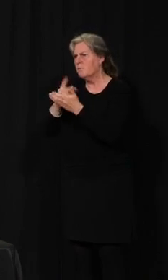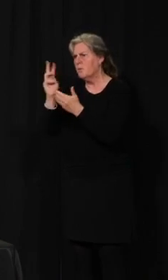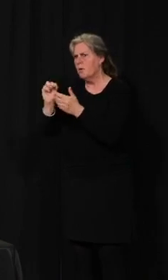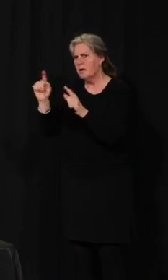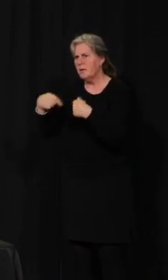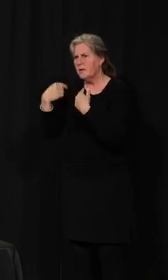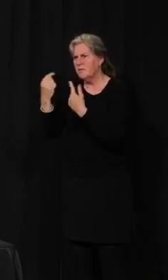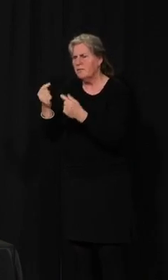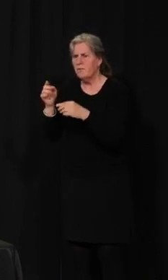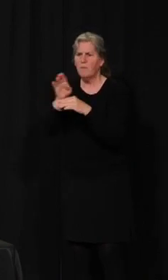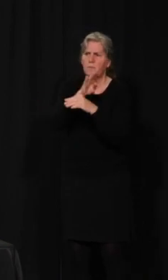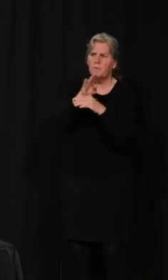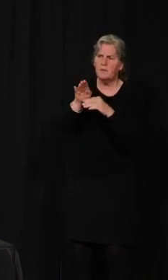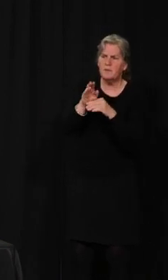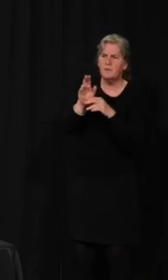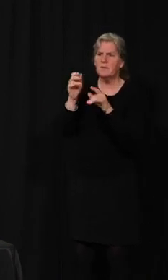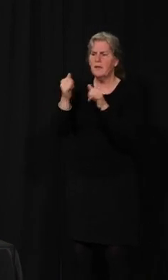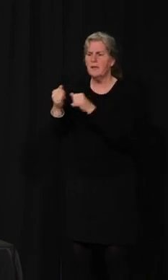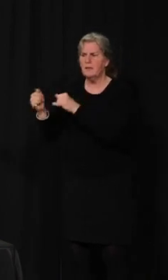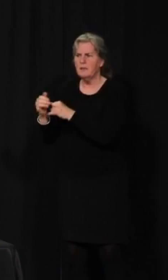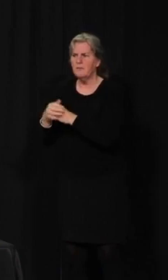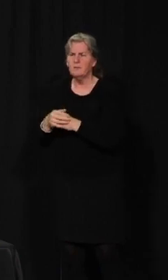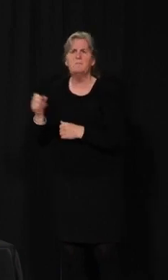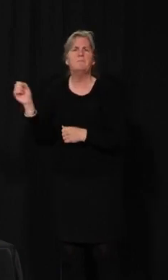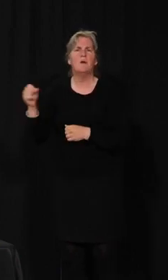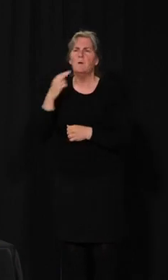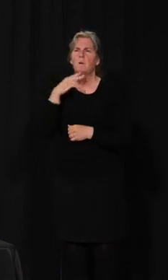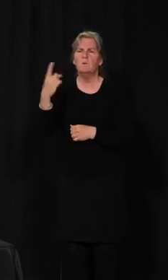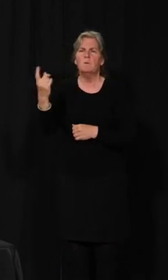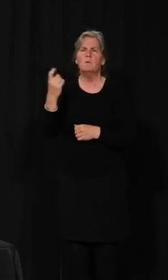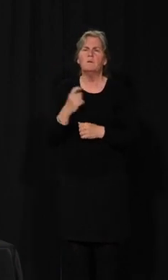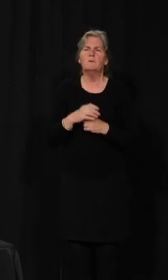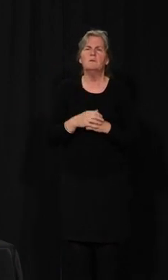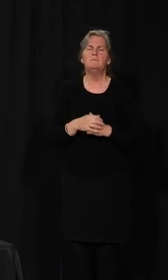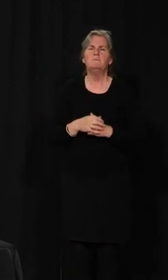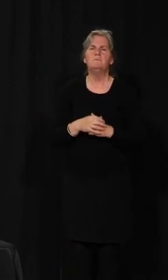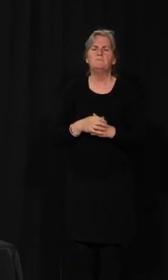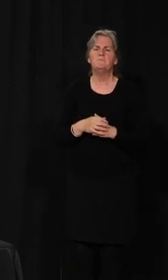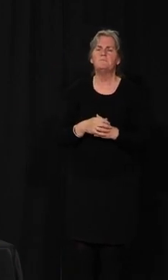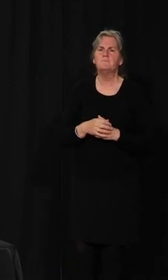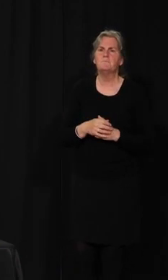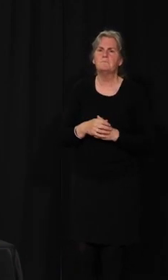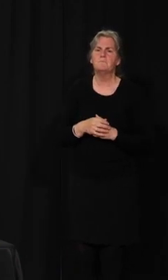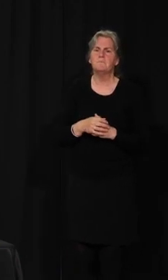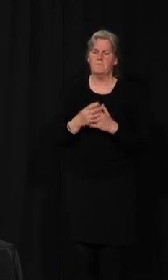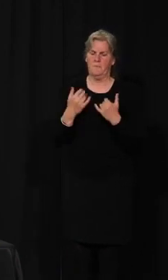business and personal? Right now, if you take a look